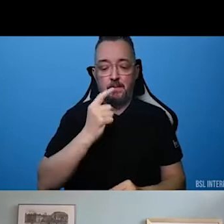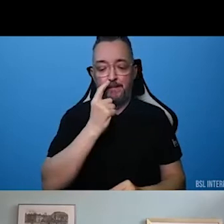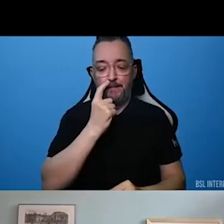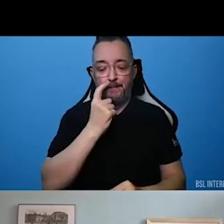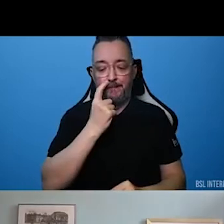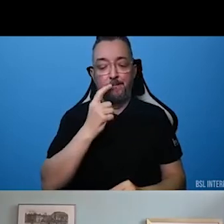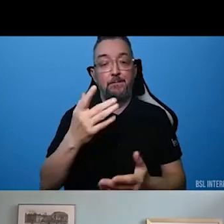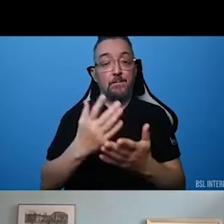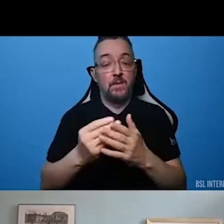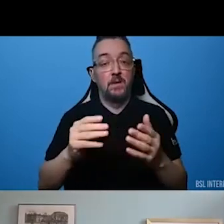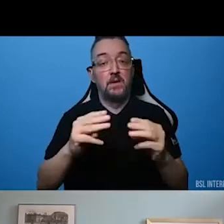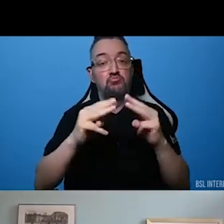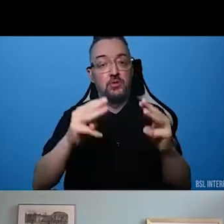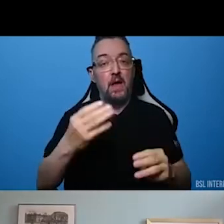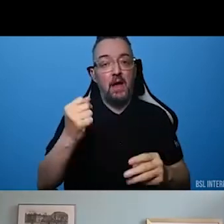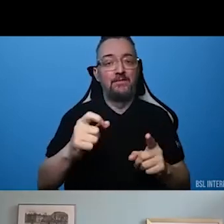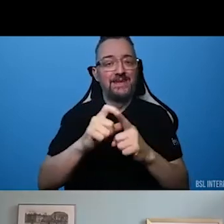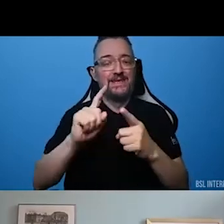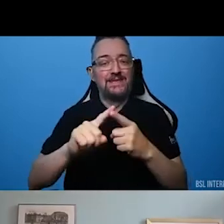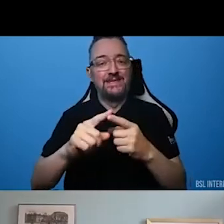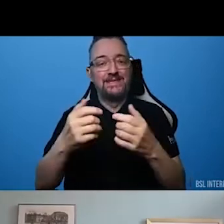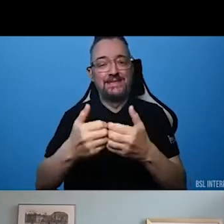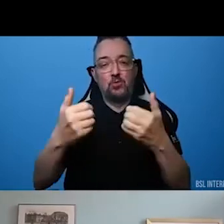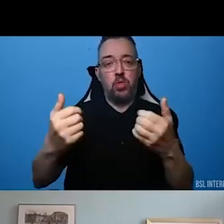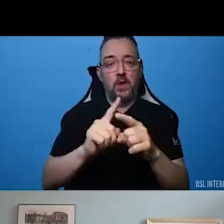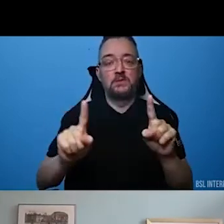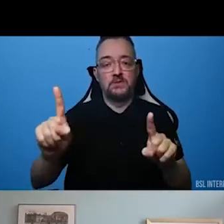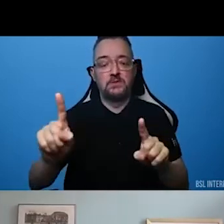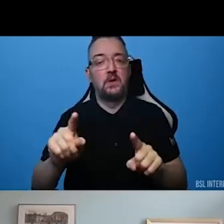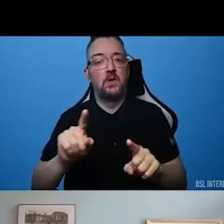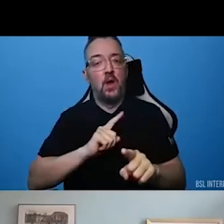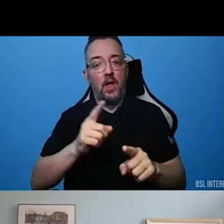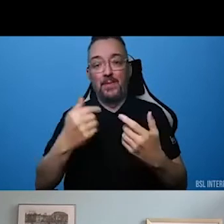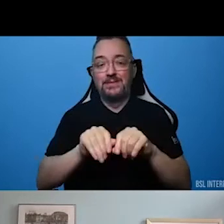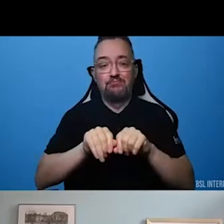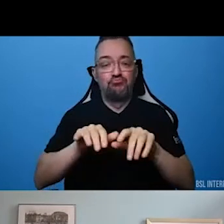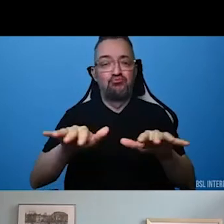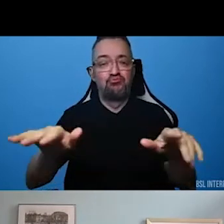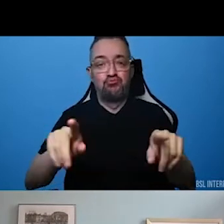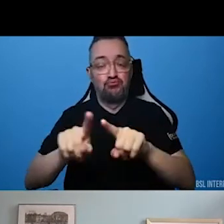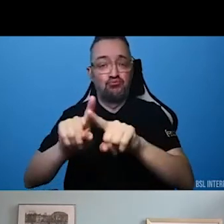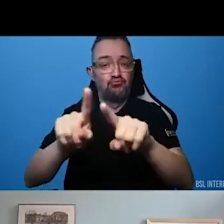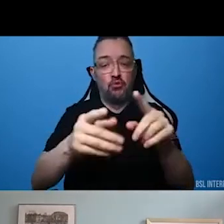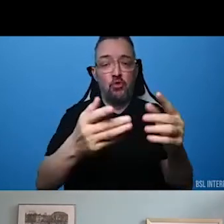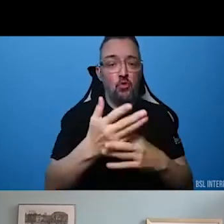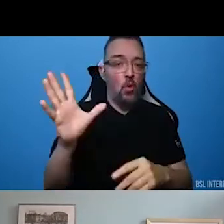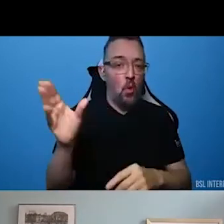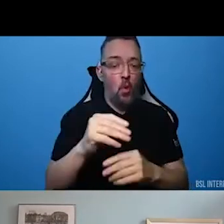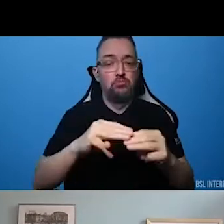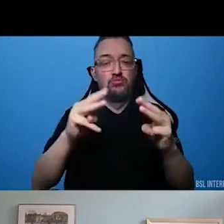there is also a kind of a decolonizing perspective which is spreading throughout all museums. And some of this is already bearing fruit